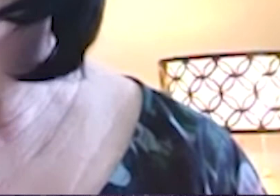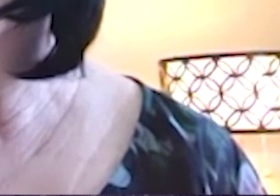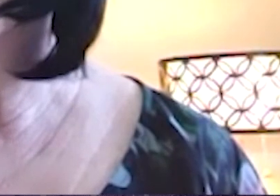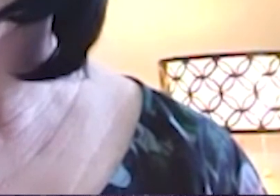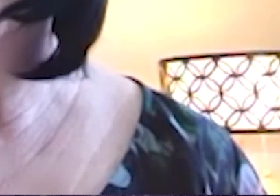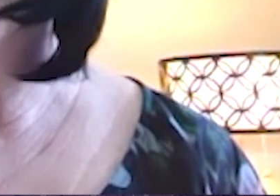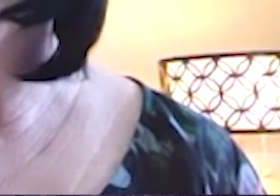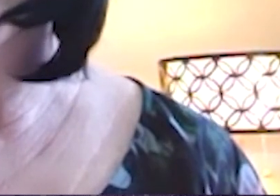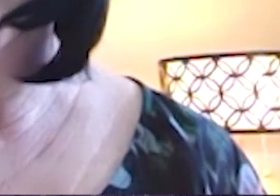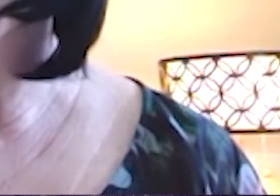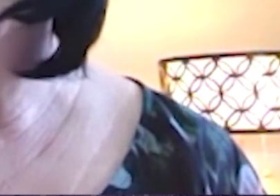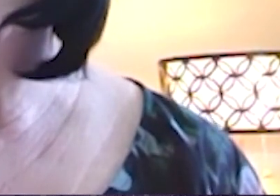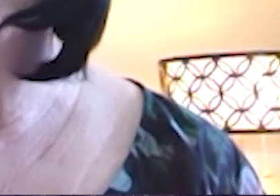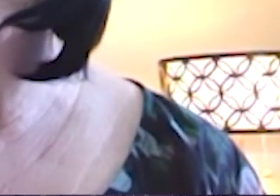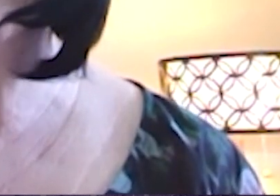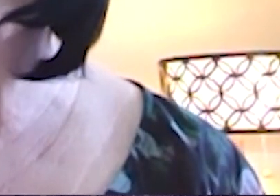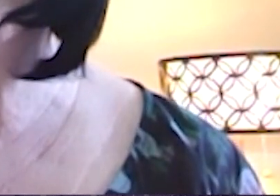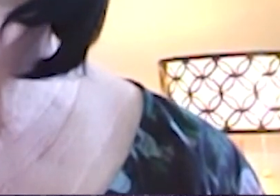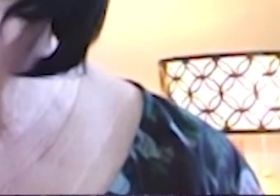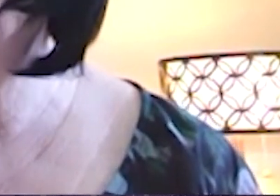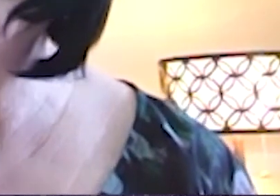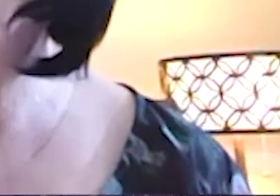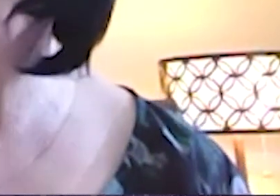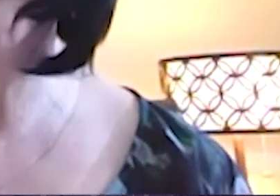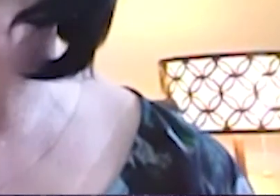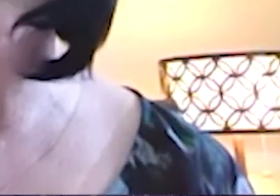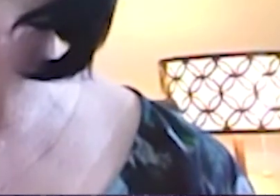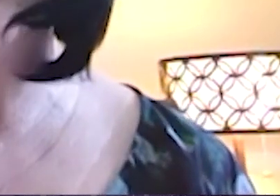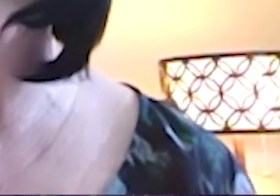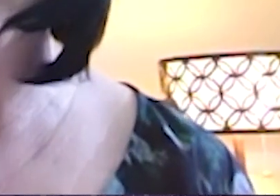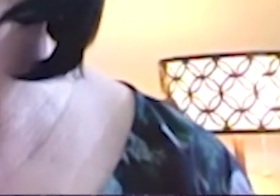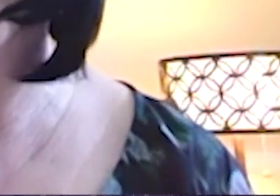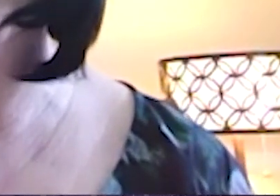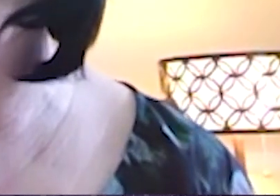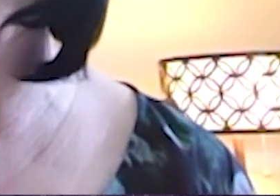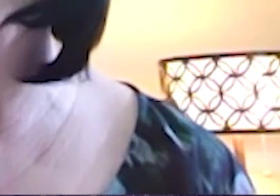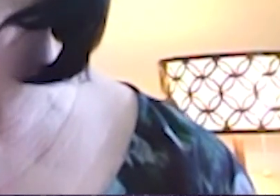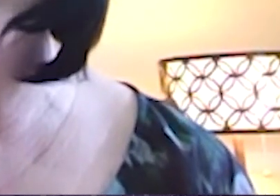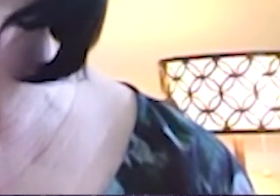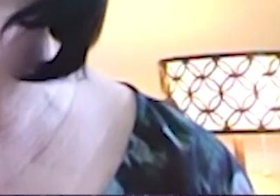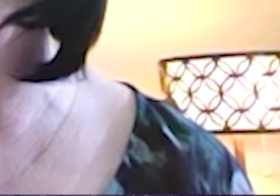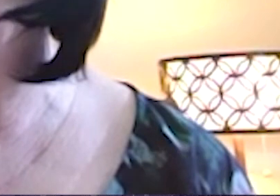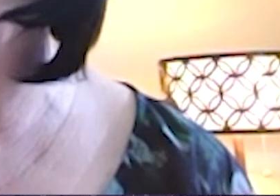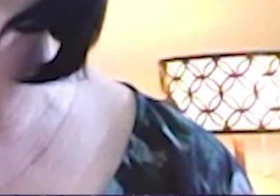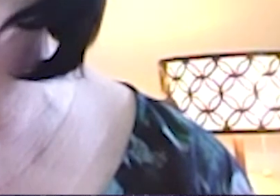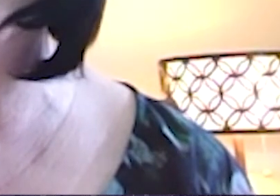resilience every day. By raising awareness of the unique challenges that military children face.